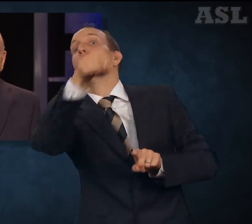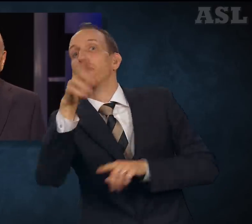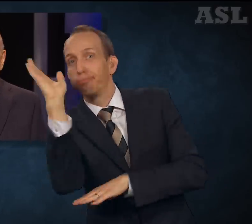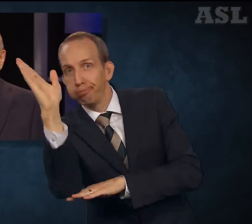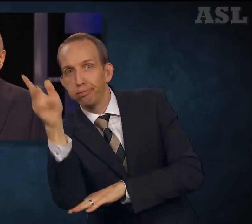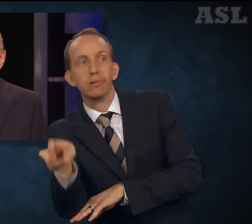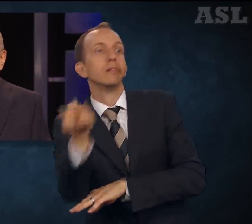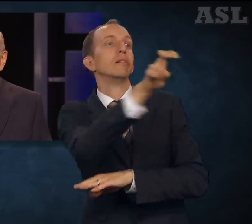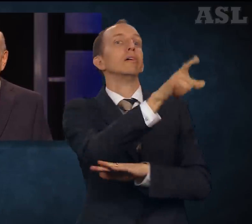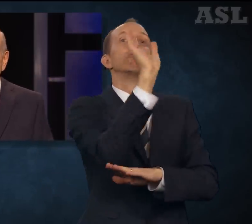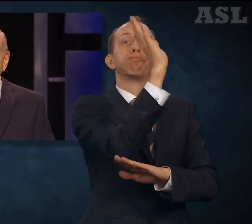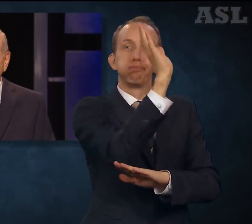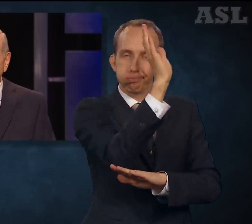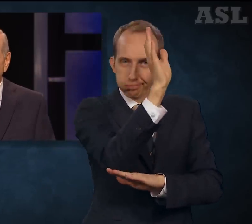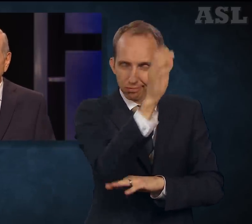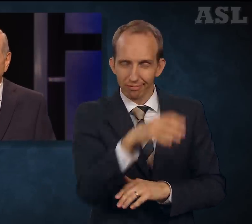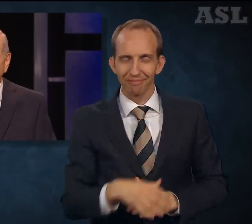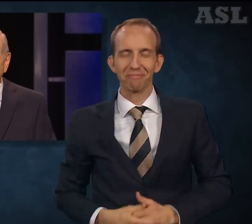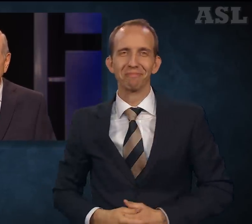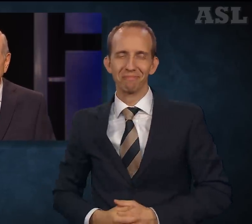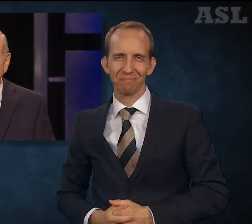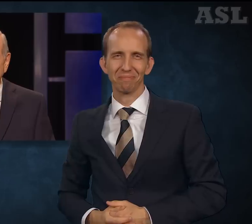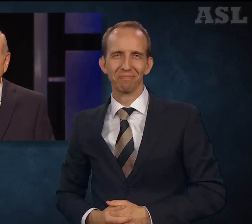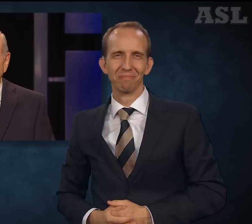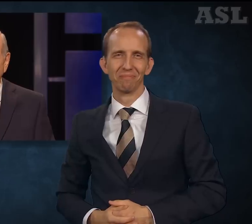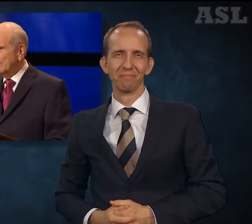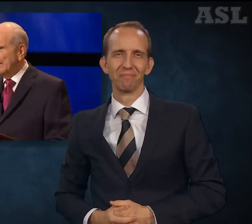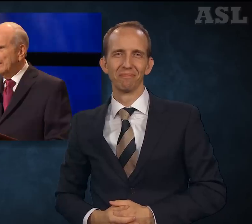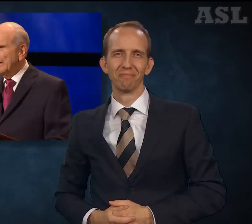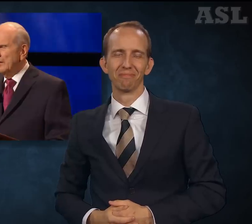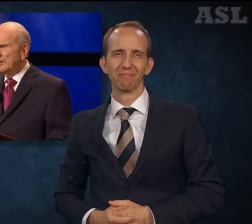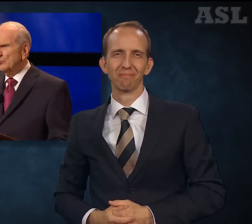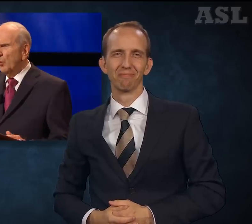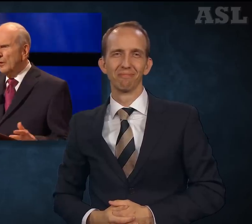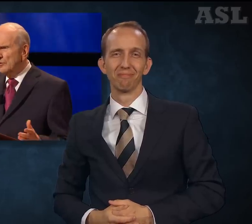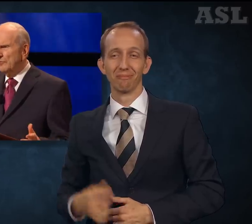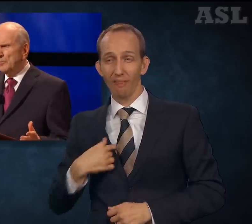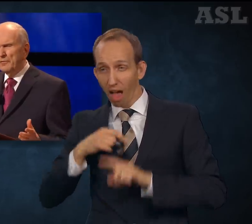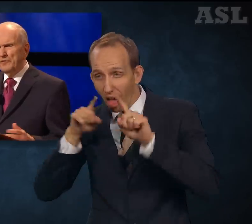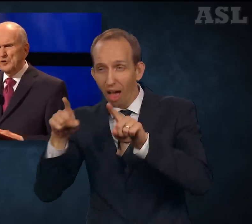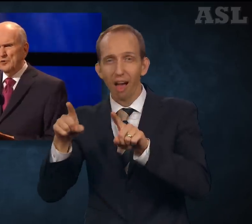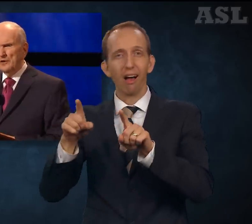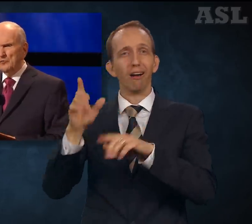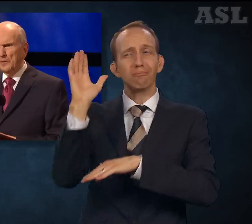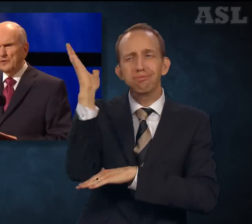AS A VISITING PROFESSOR AT